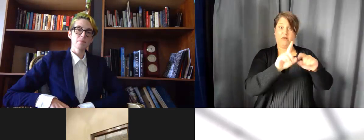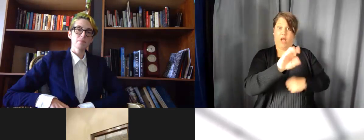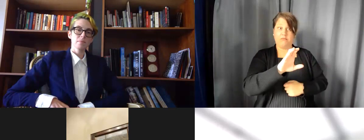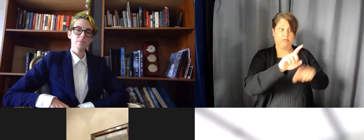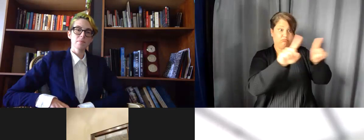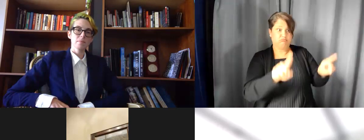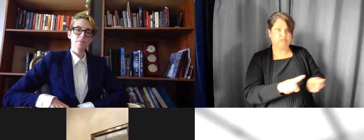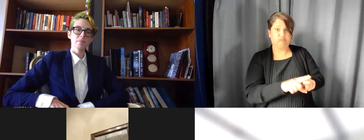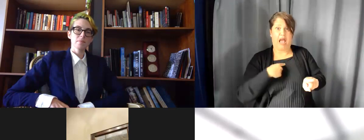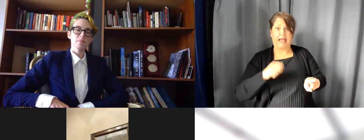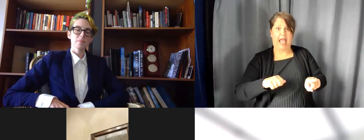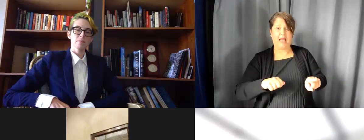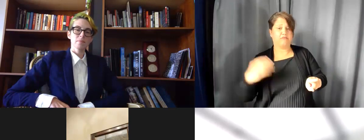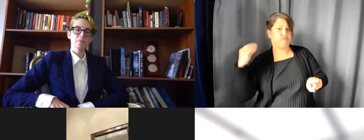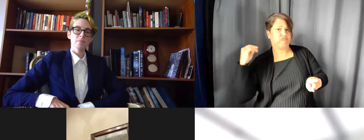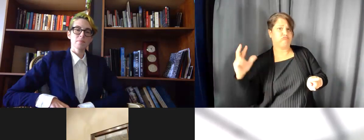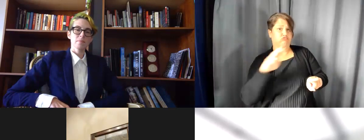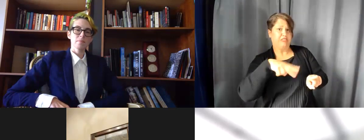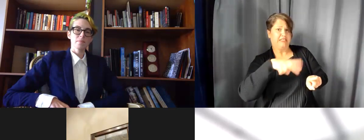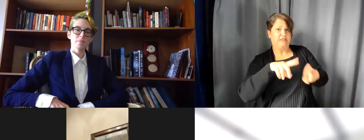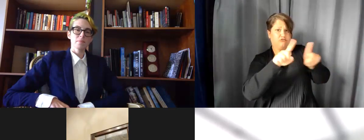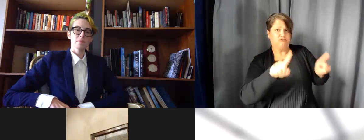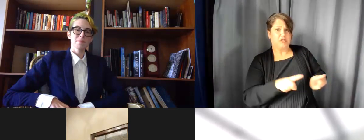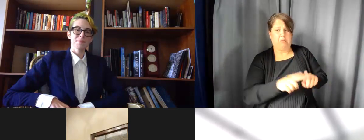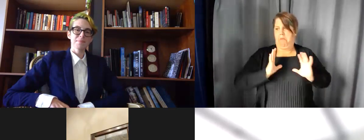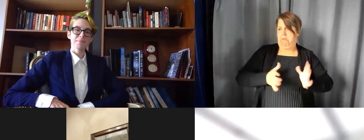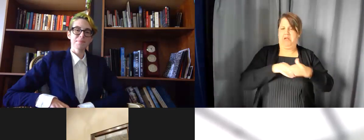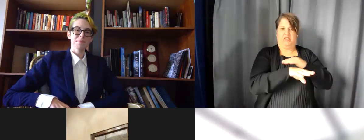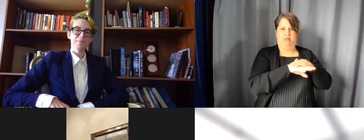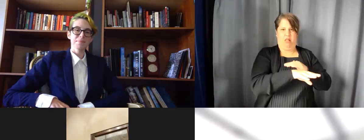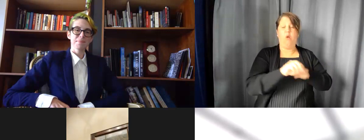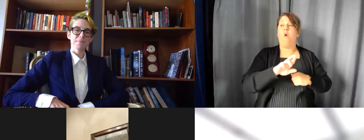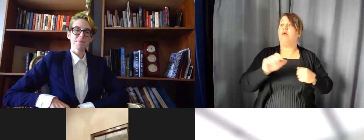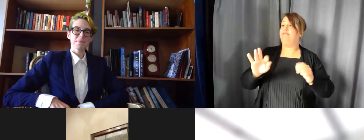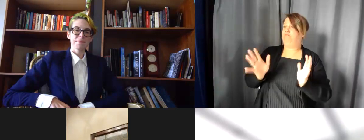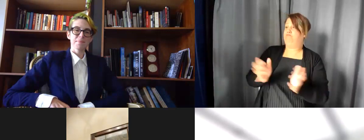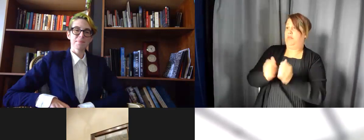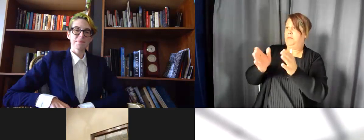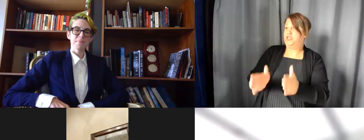Jordan Radford: or from talking to someone. And they announced who they are. Then that's something I don't have to worry about. But